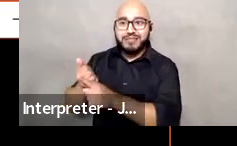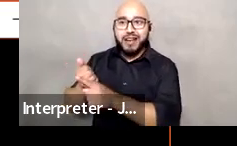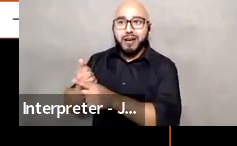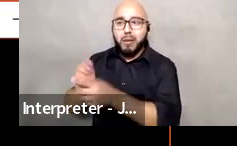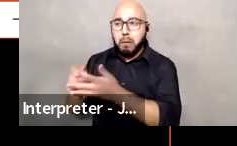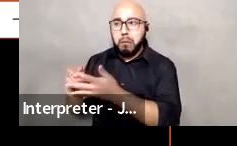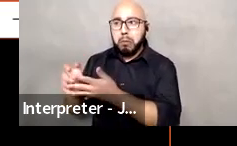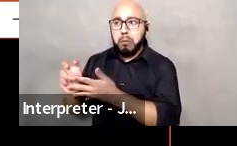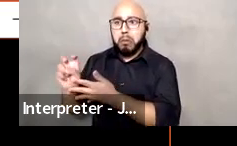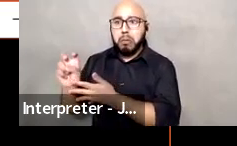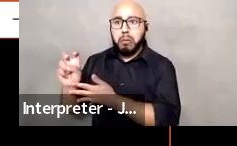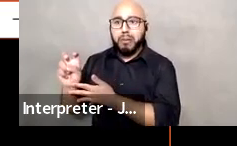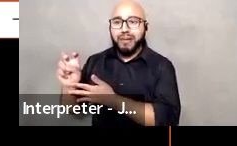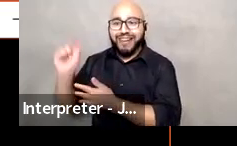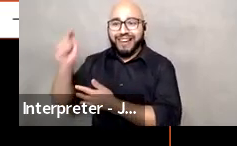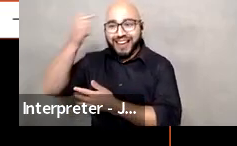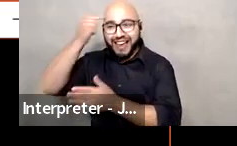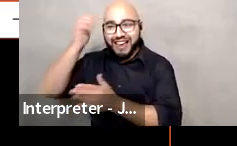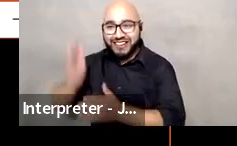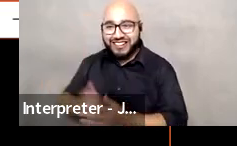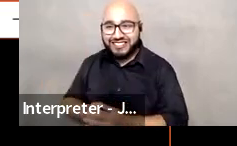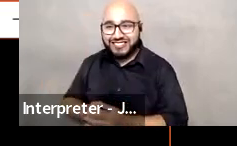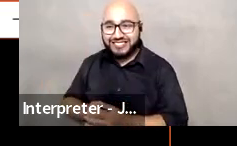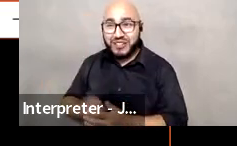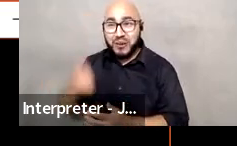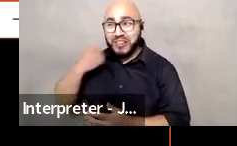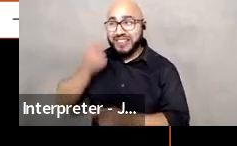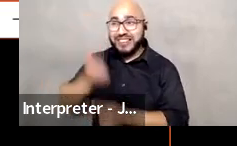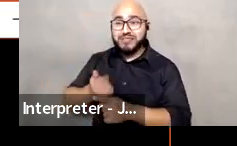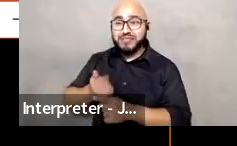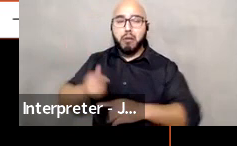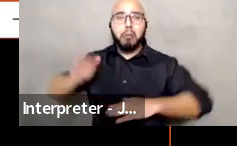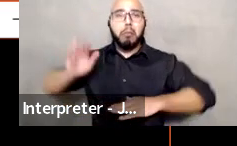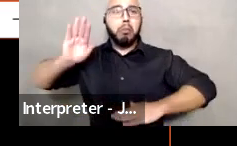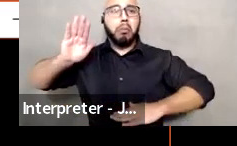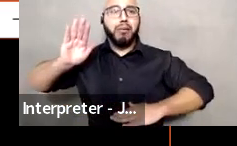You think they're going to put themselves on trial? I mean, this is this is insane.